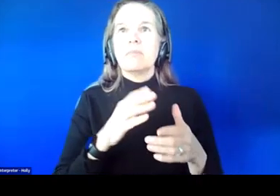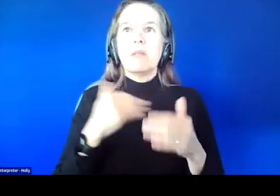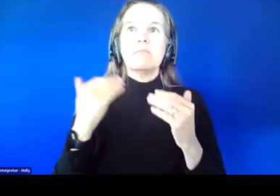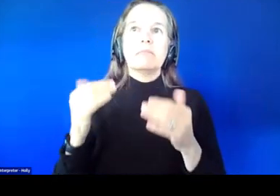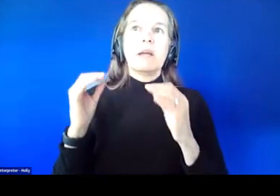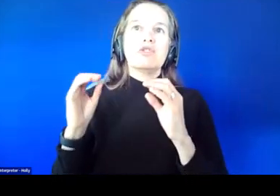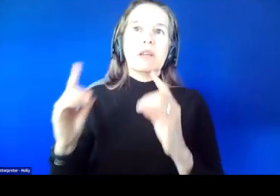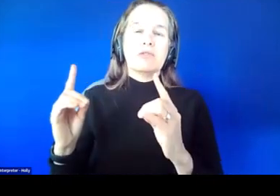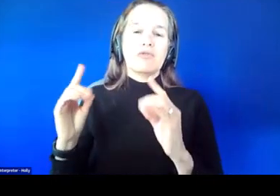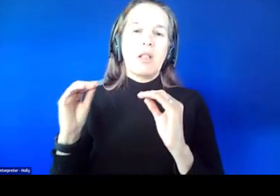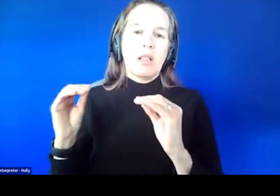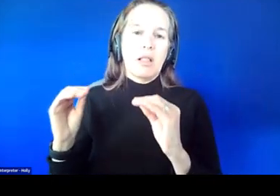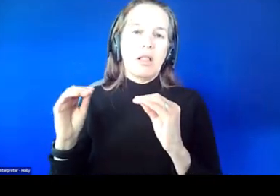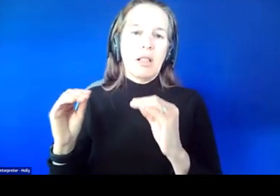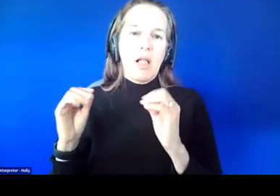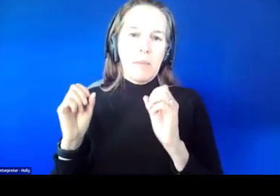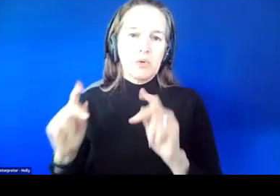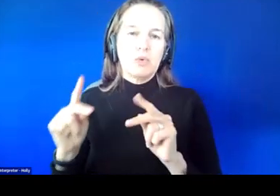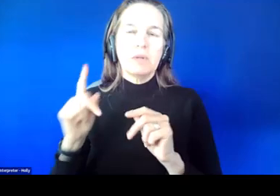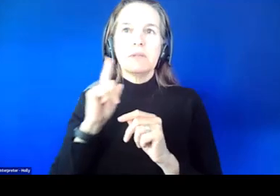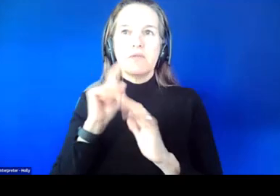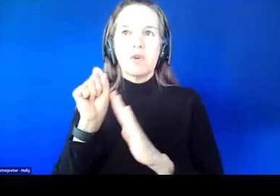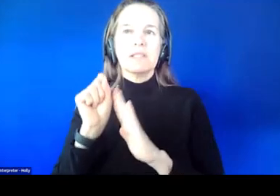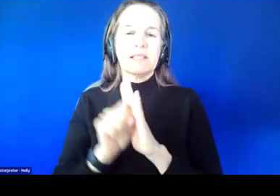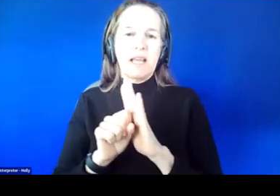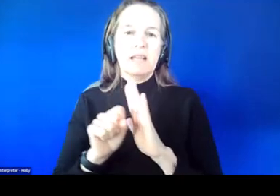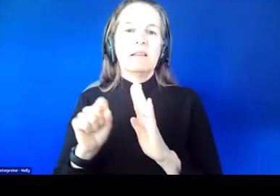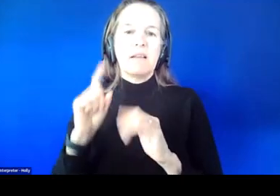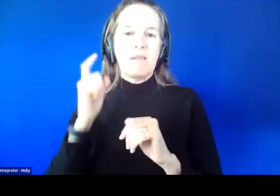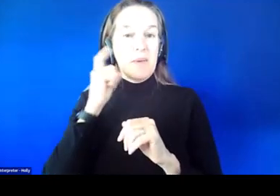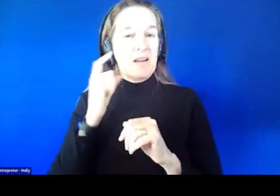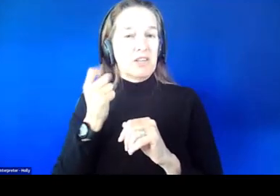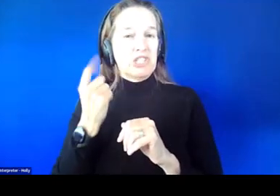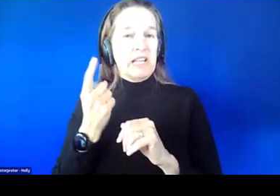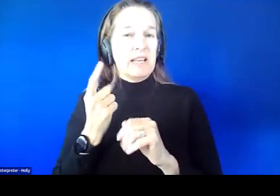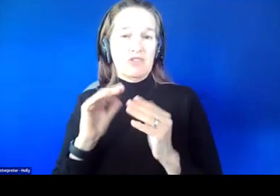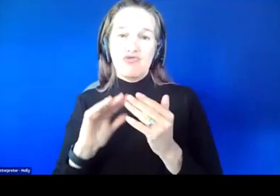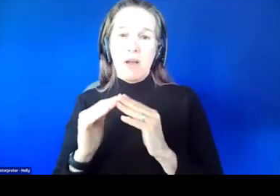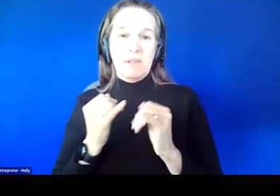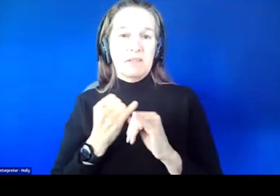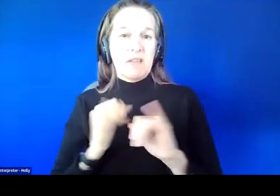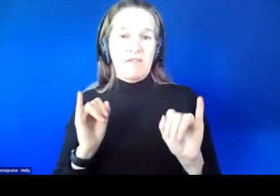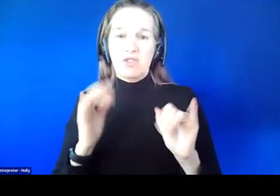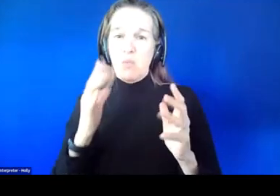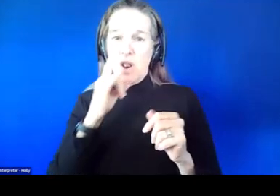within state government understanding tribal sovereignty and what that looks like and then overlapping themes